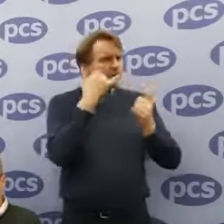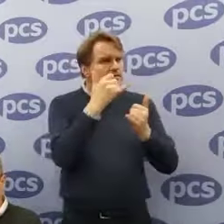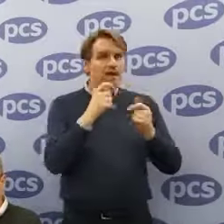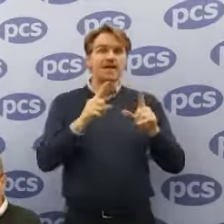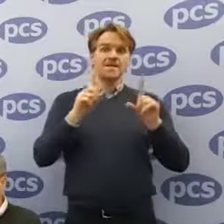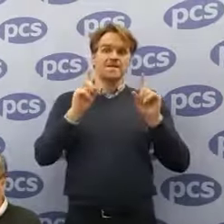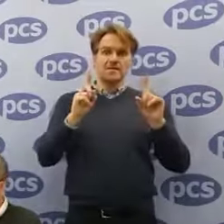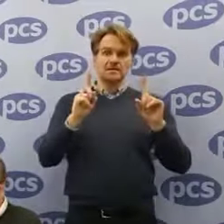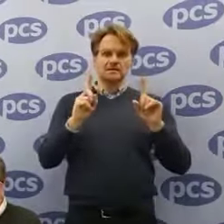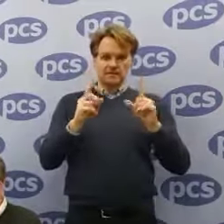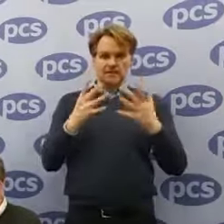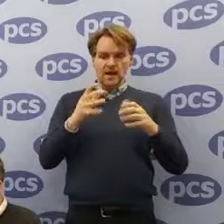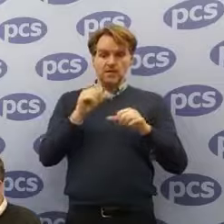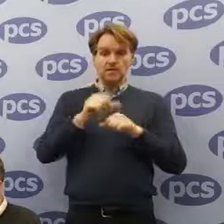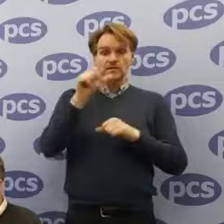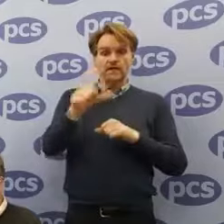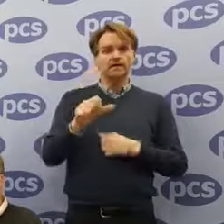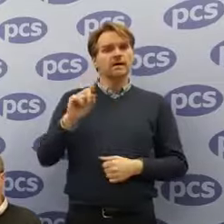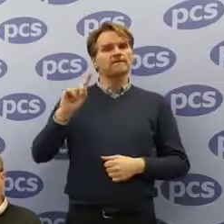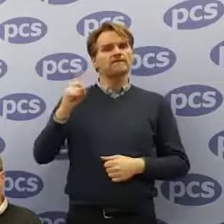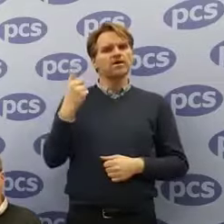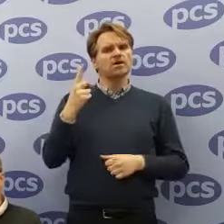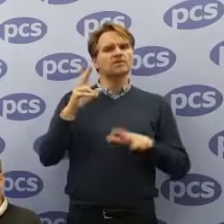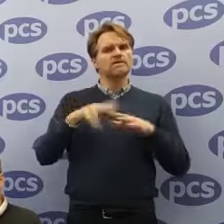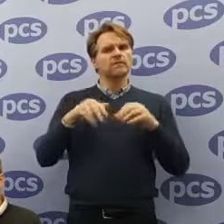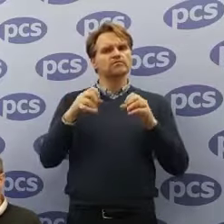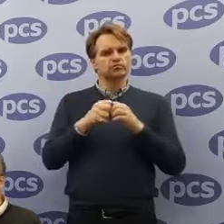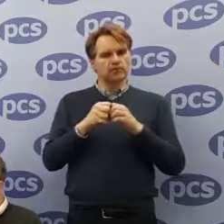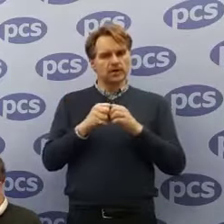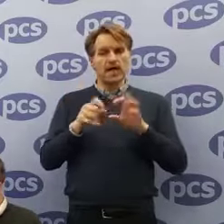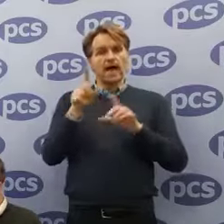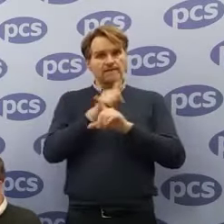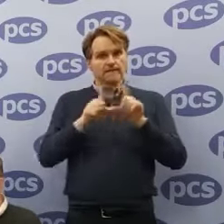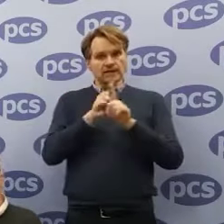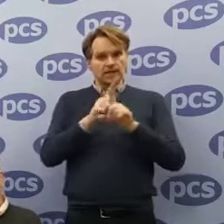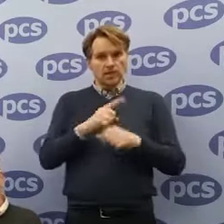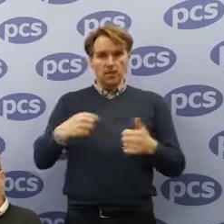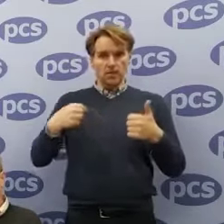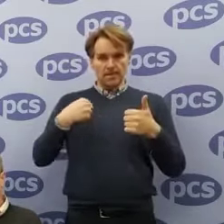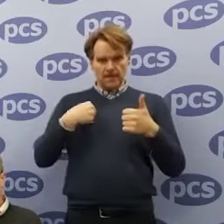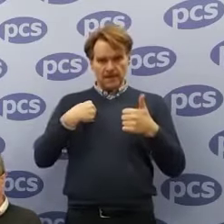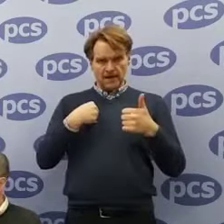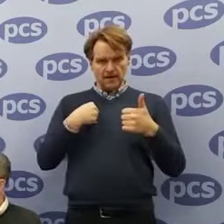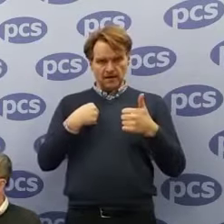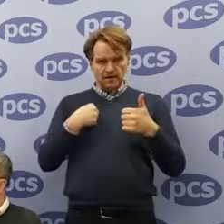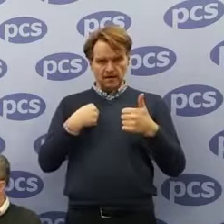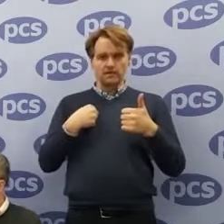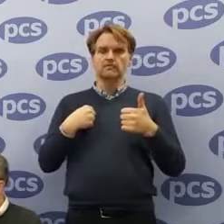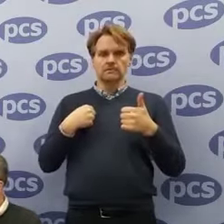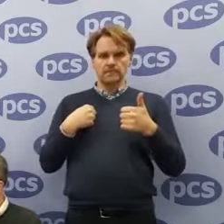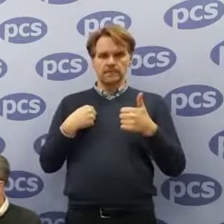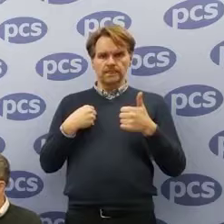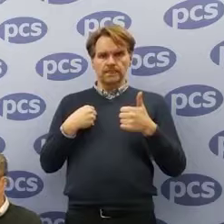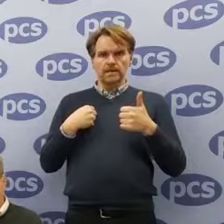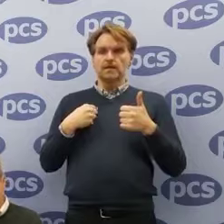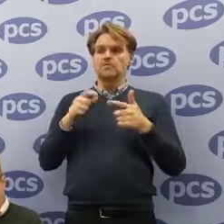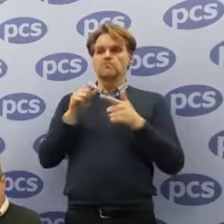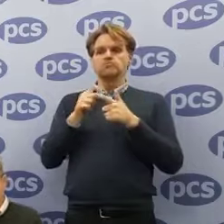have a meeting on the 1st of February and that will be a meeting with myself and the general secretaries of Prospect and the FDA which is good news because